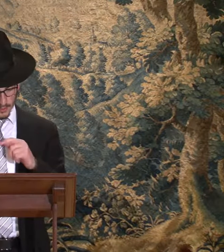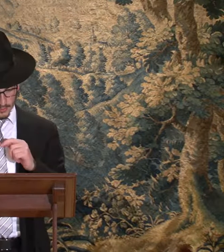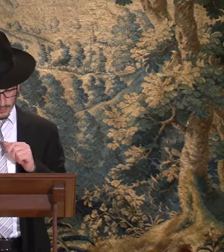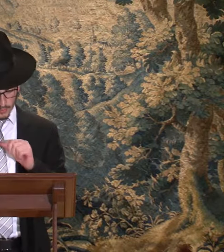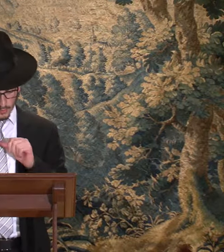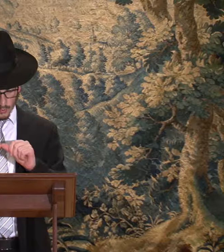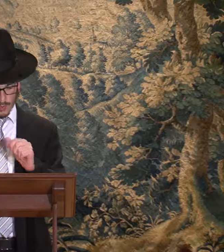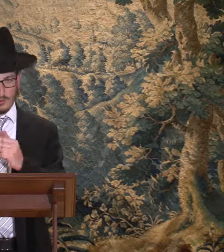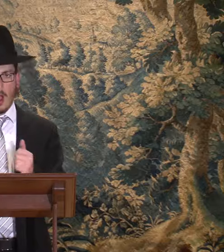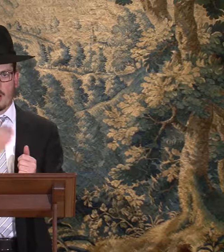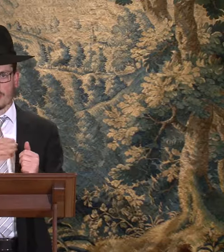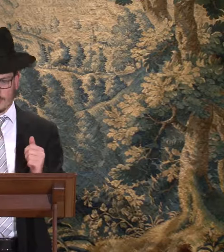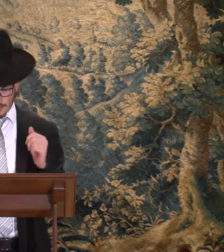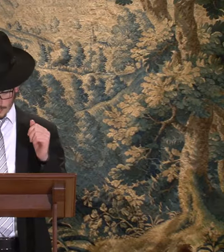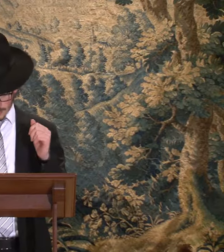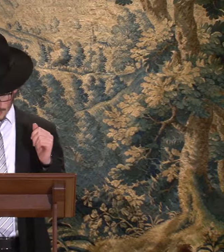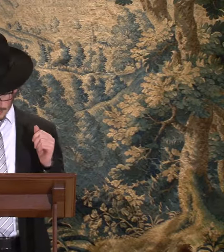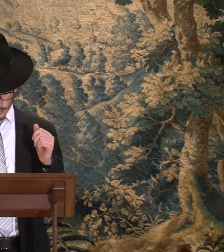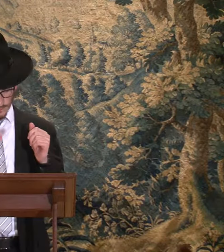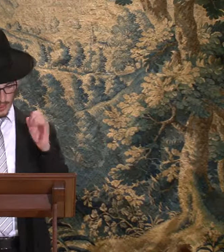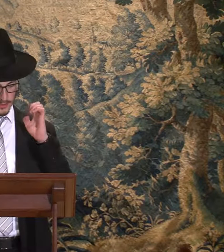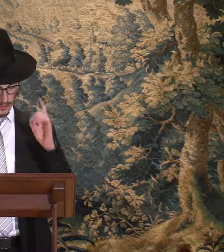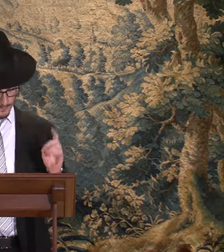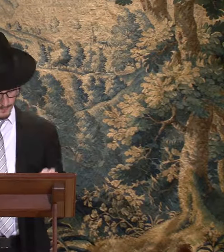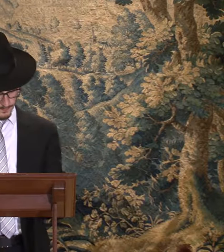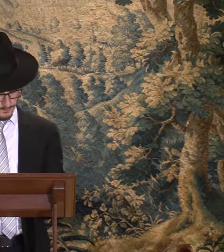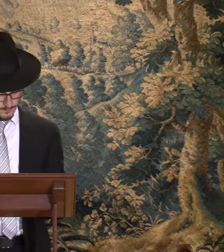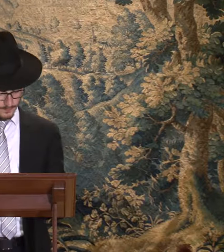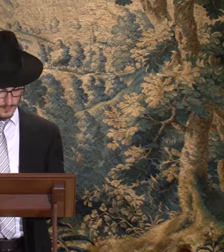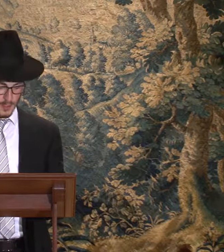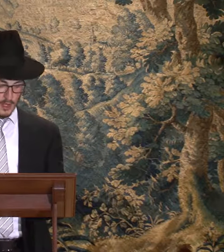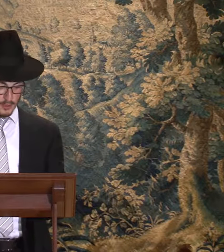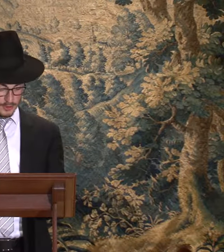brother at the age of 13. Our parents wanted us to continue our yeshiva